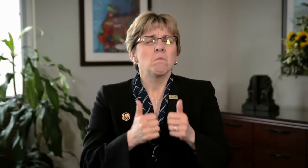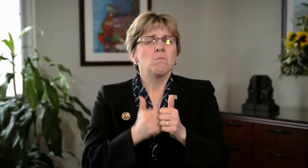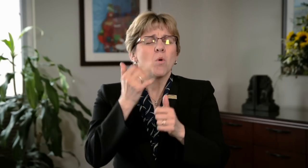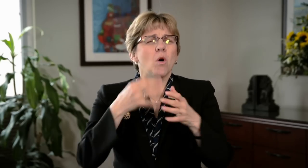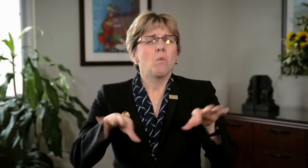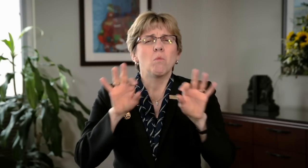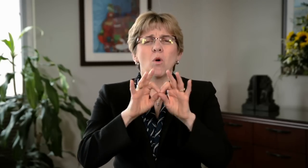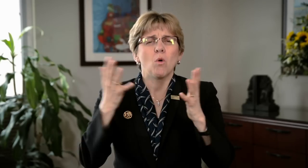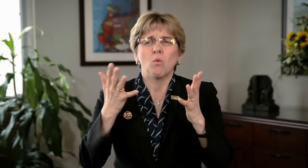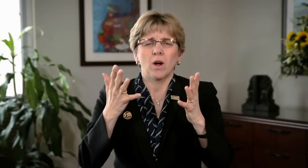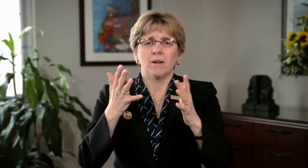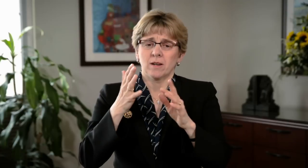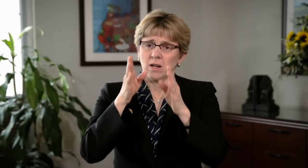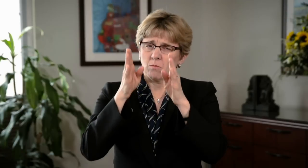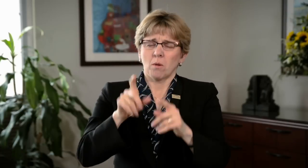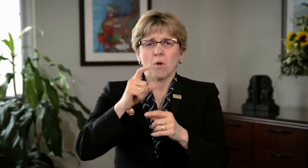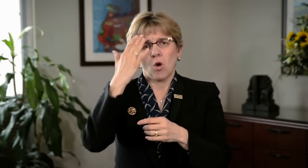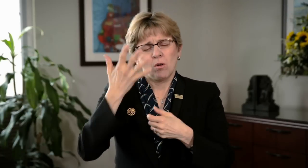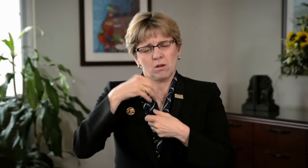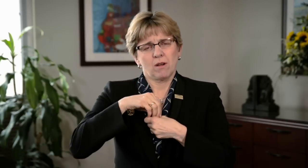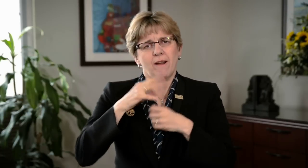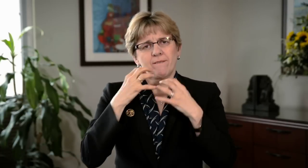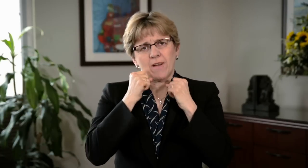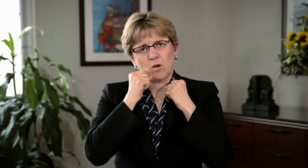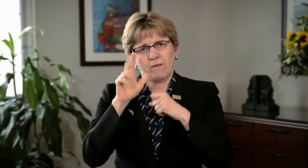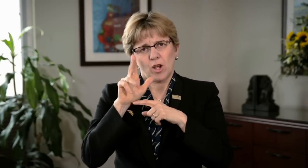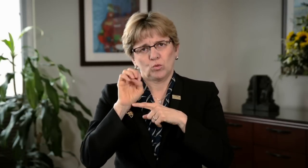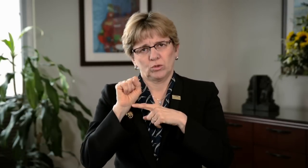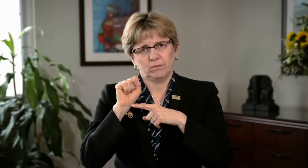The most important thing is for the person to know personal values.